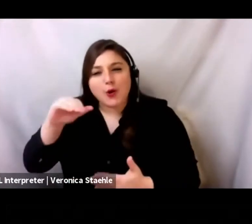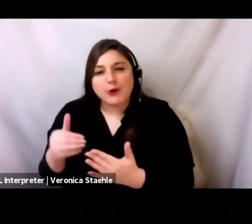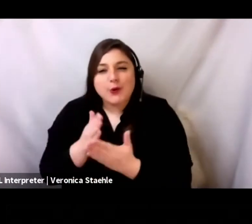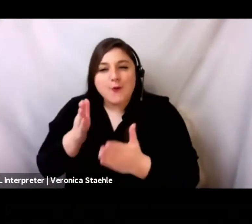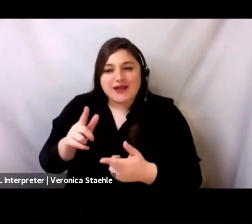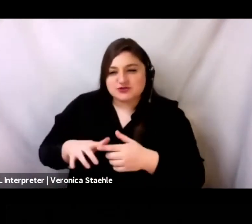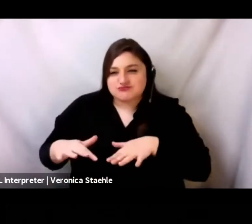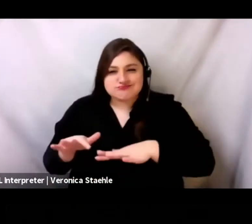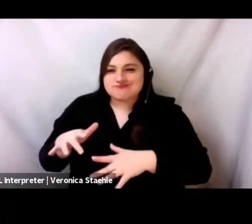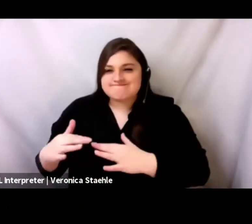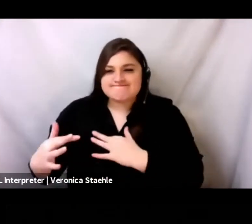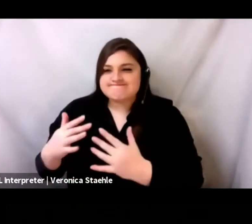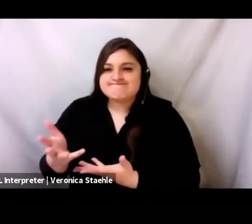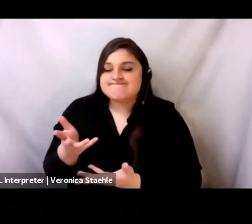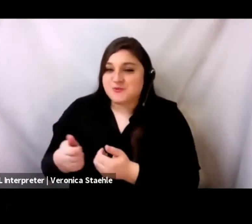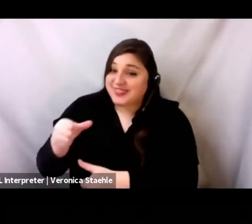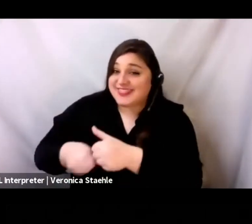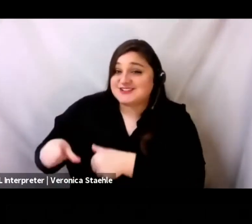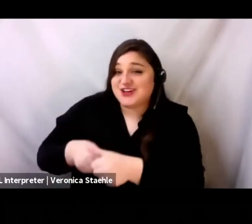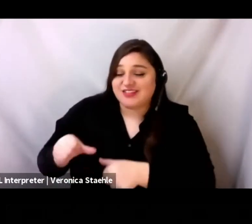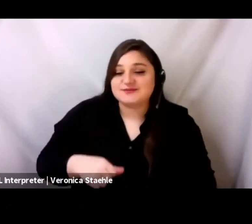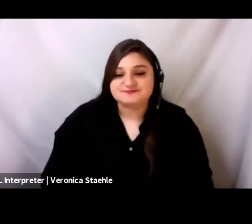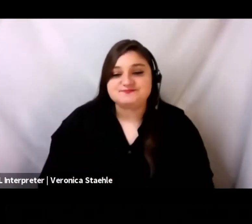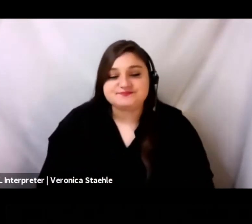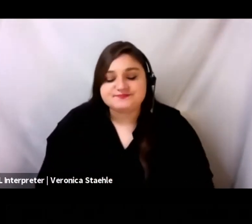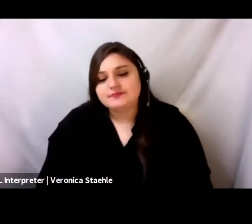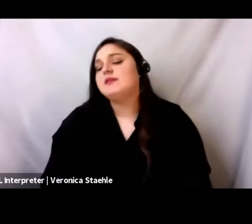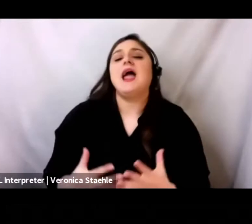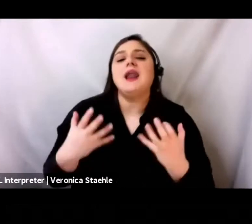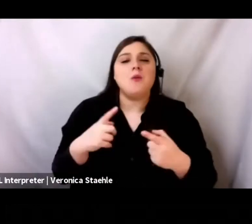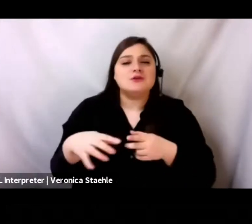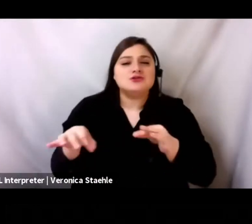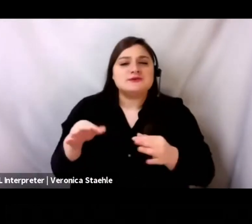I want to take a quick moment just to talk about the work prior to BAX before I circle back around.